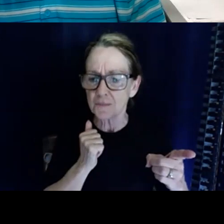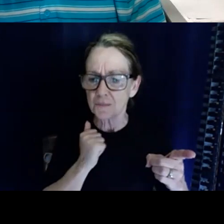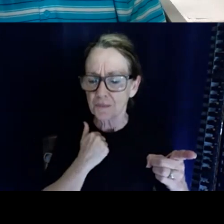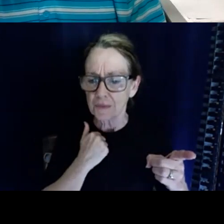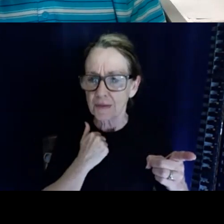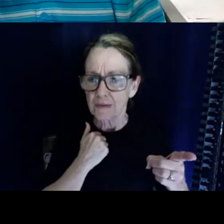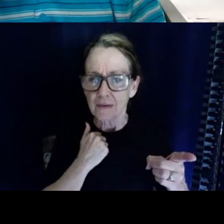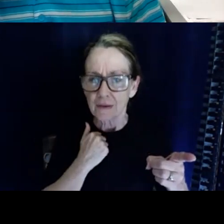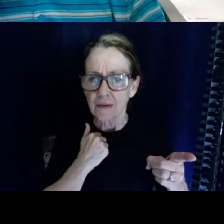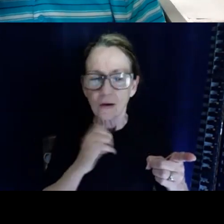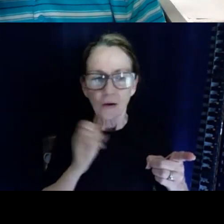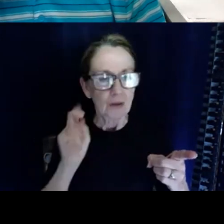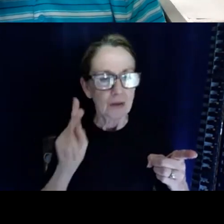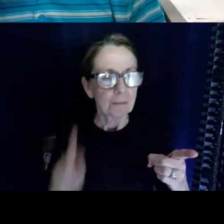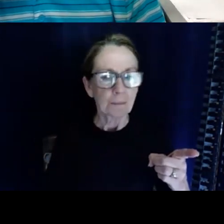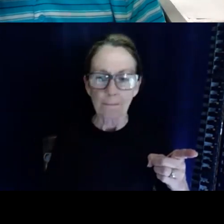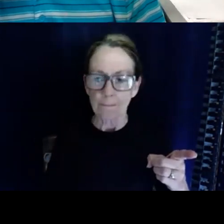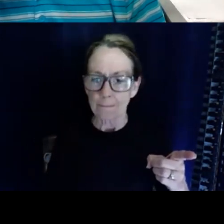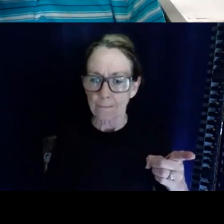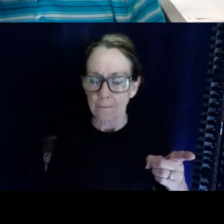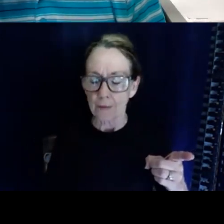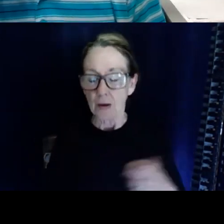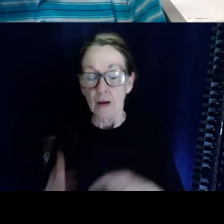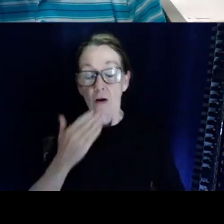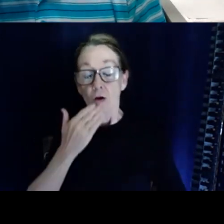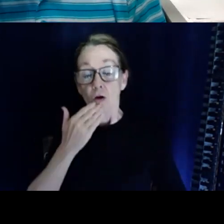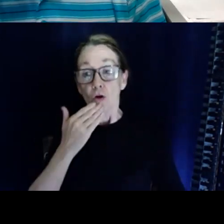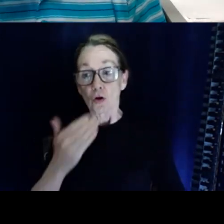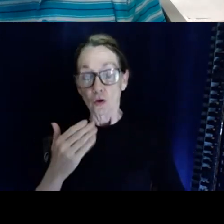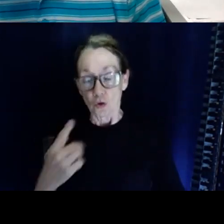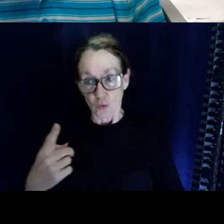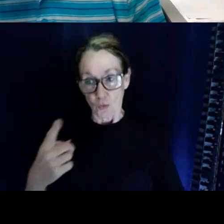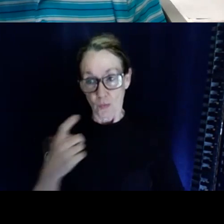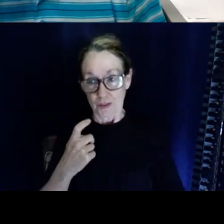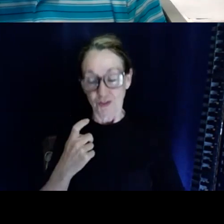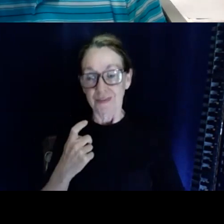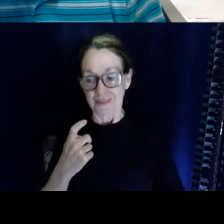I'M EMAILING THAT TO YOU NOW.